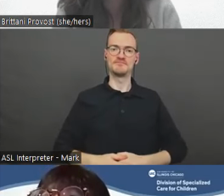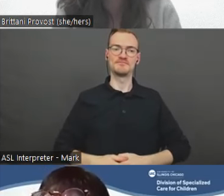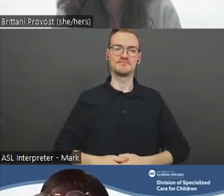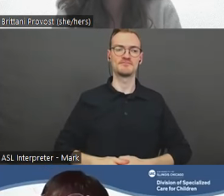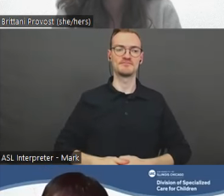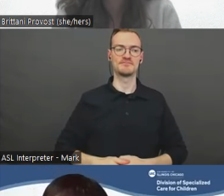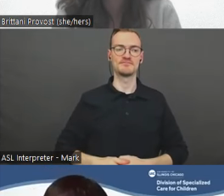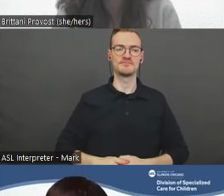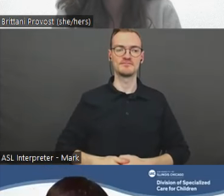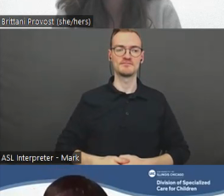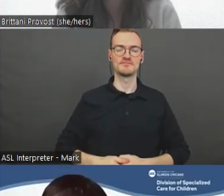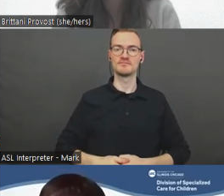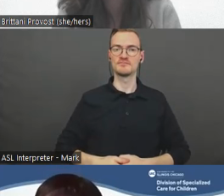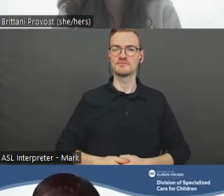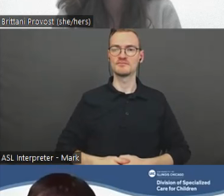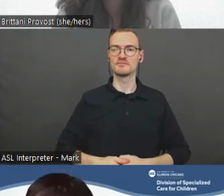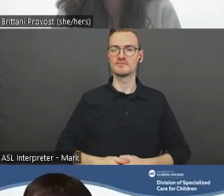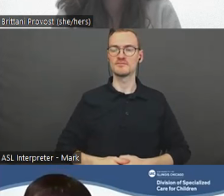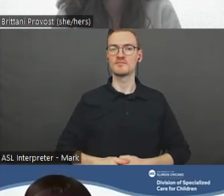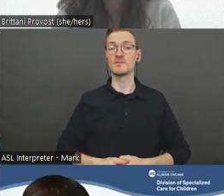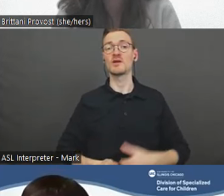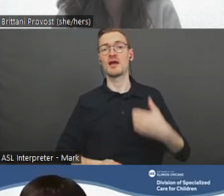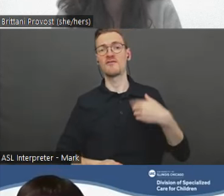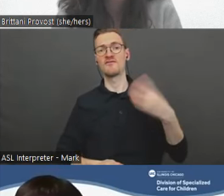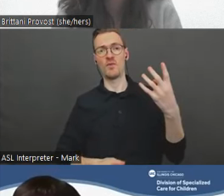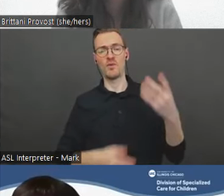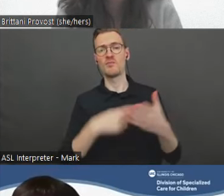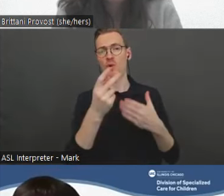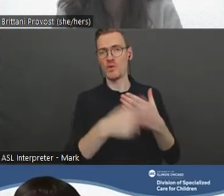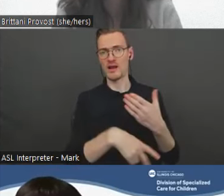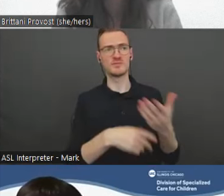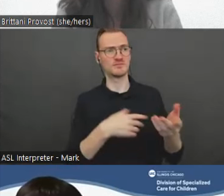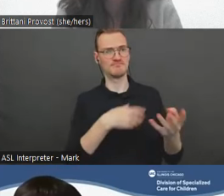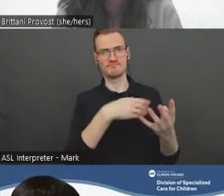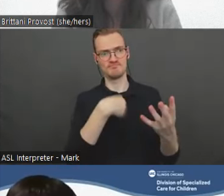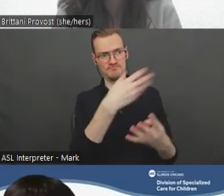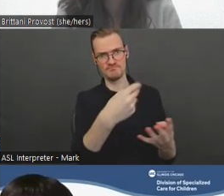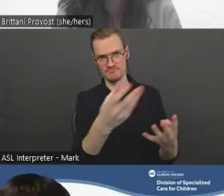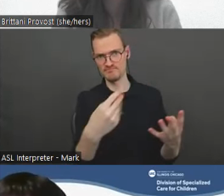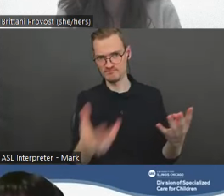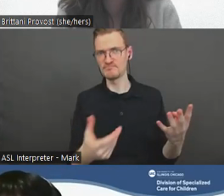We have four different programs that we provide care coordination through: the Core Program is ages